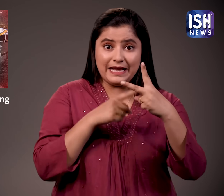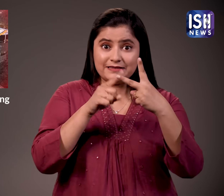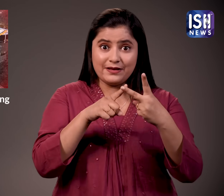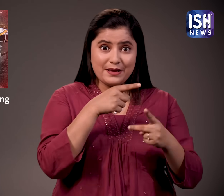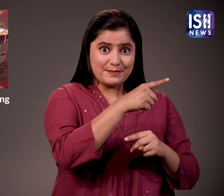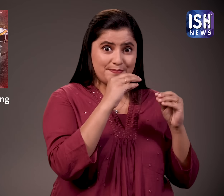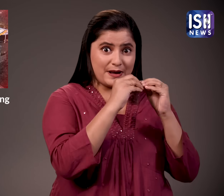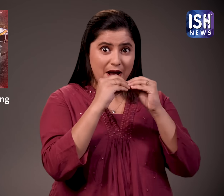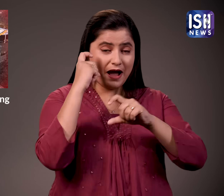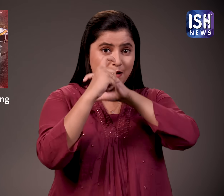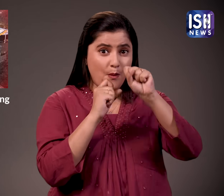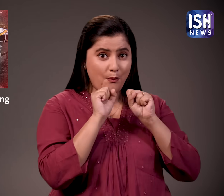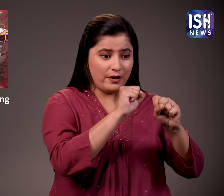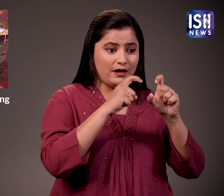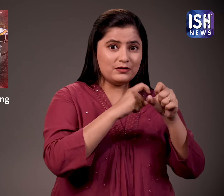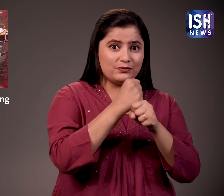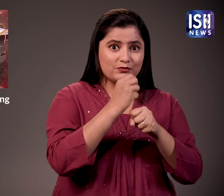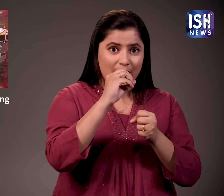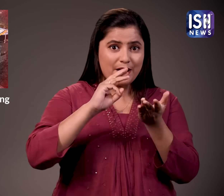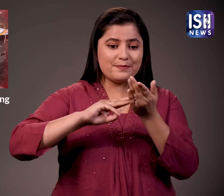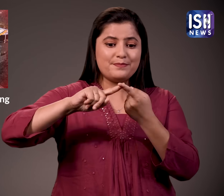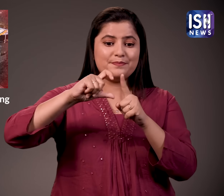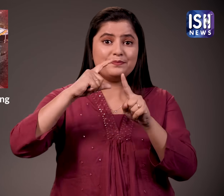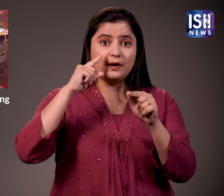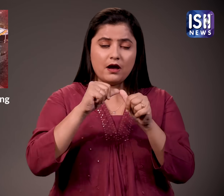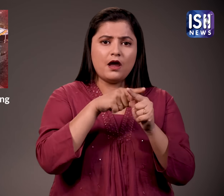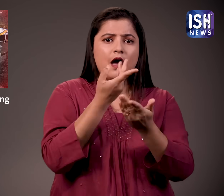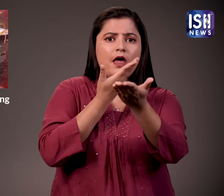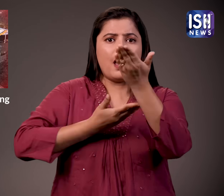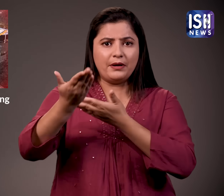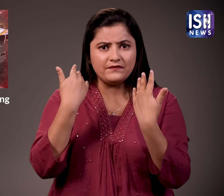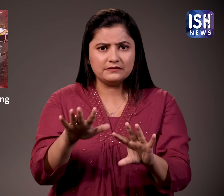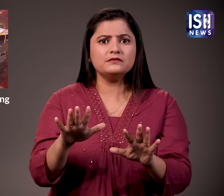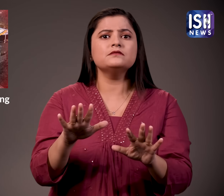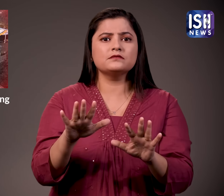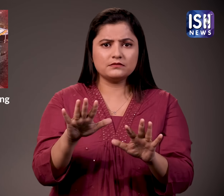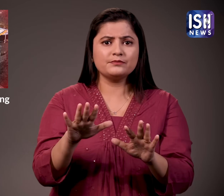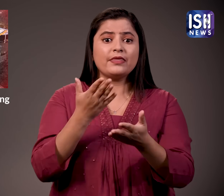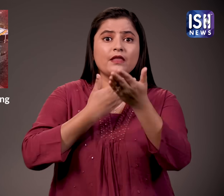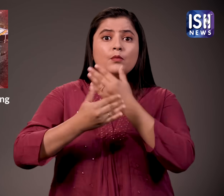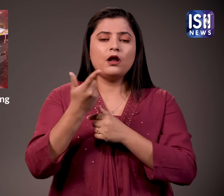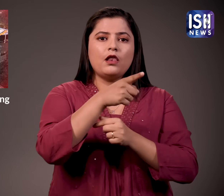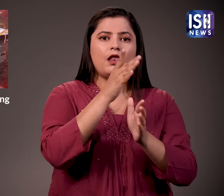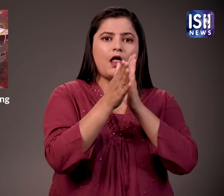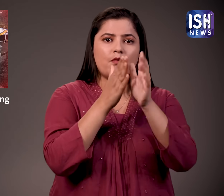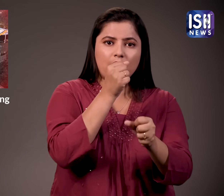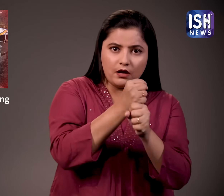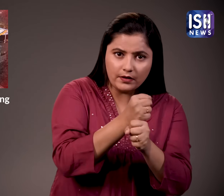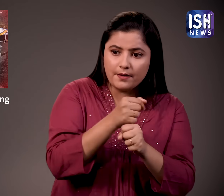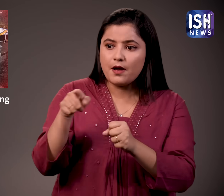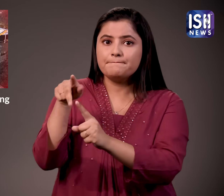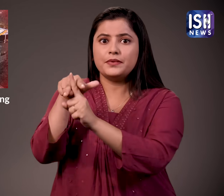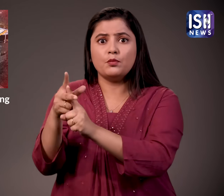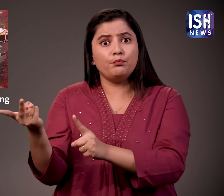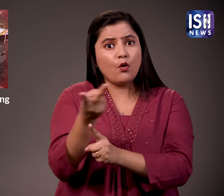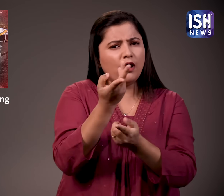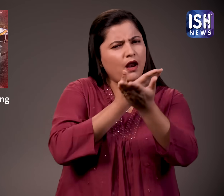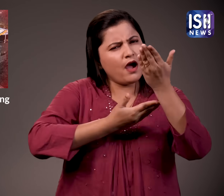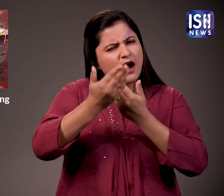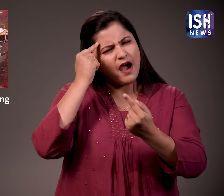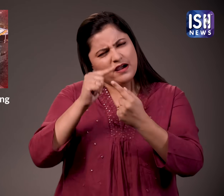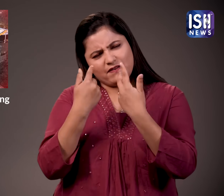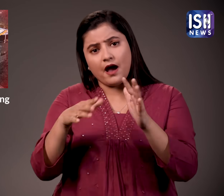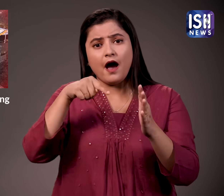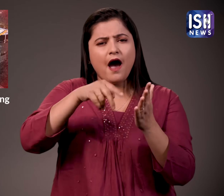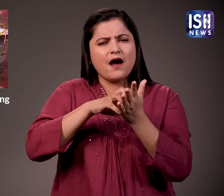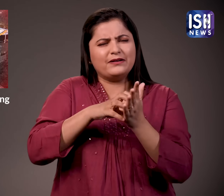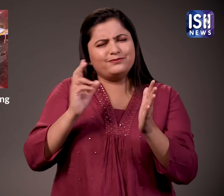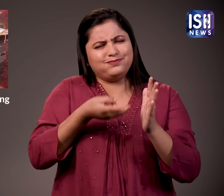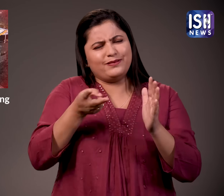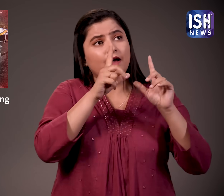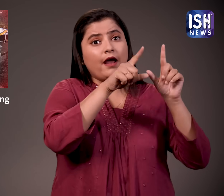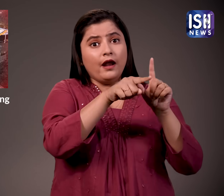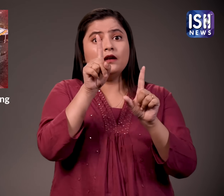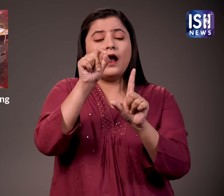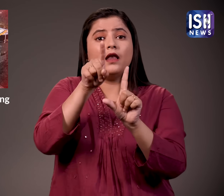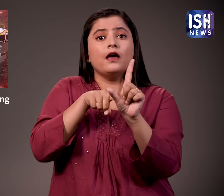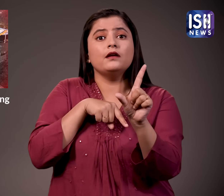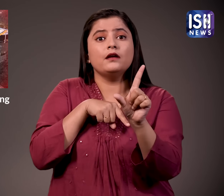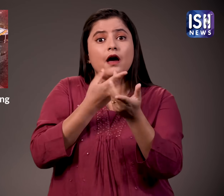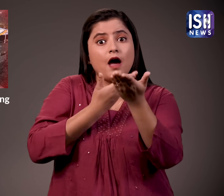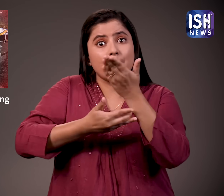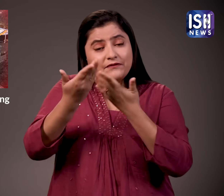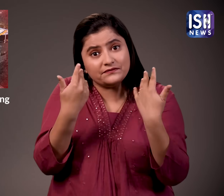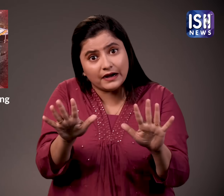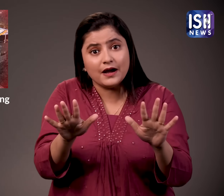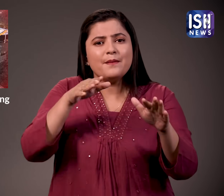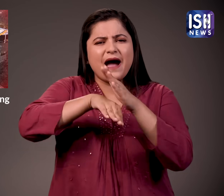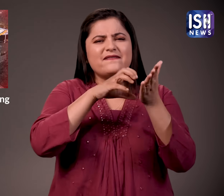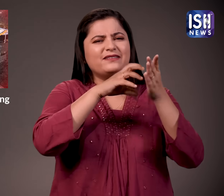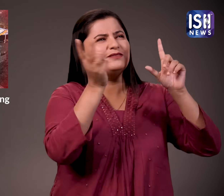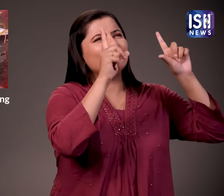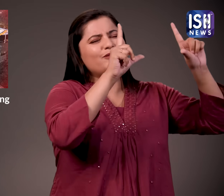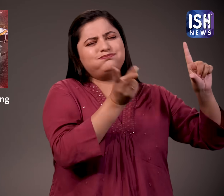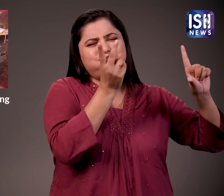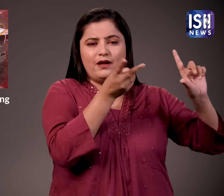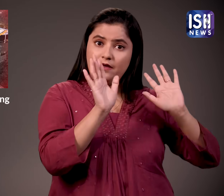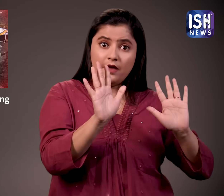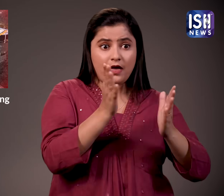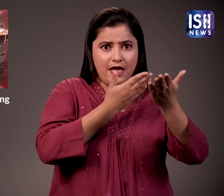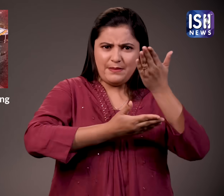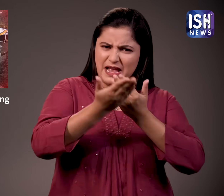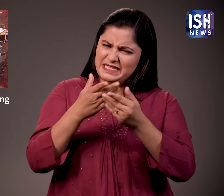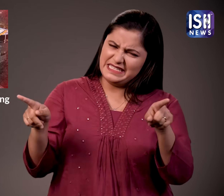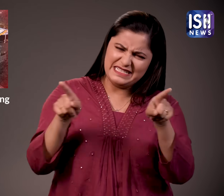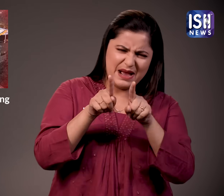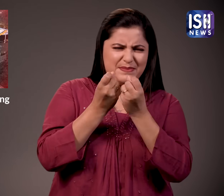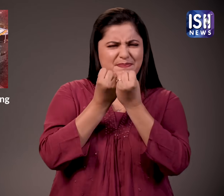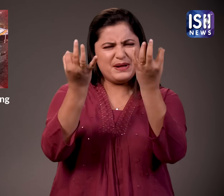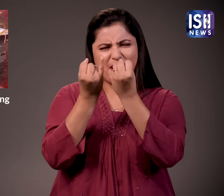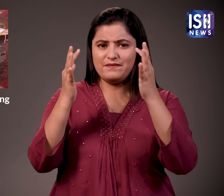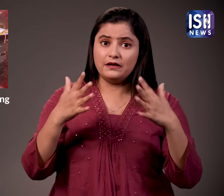2. Bhinde secured numerous contracts, some even for 10 years from the Railways and BMC for installing billboards over the years.